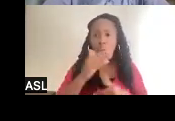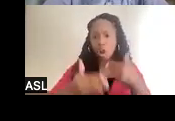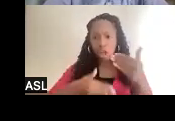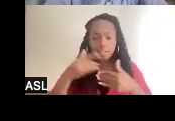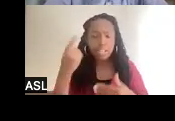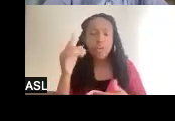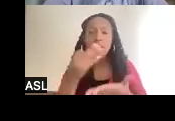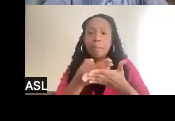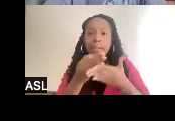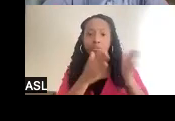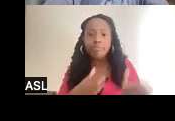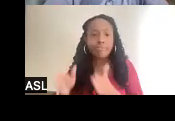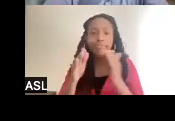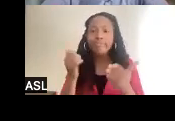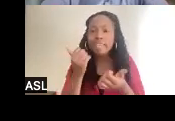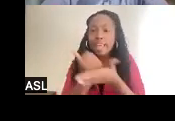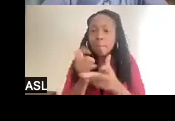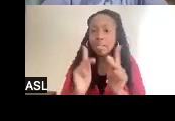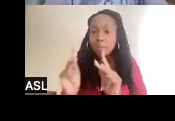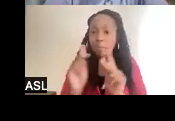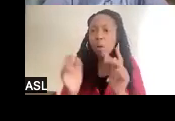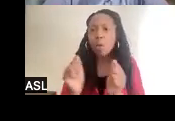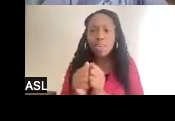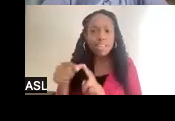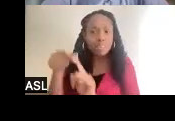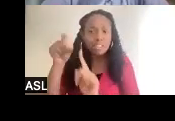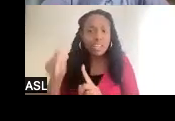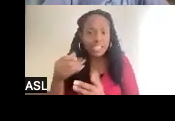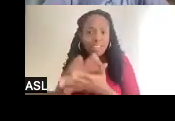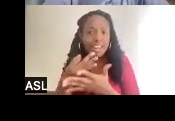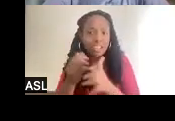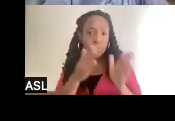help people with this special needs and financial planning to make sure that everything gets done